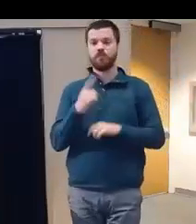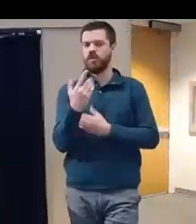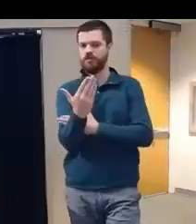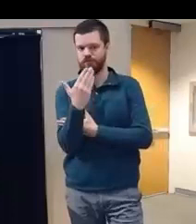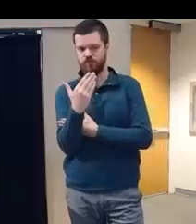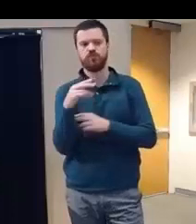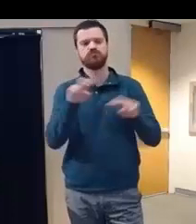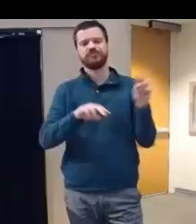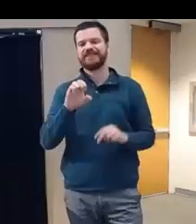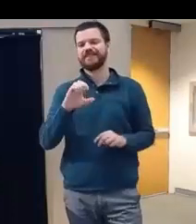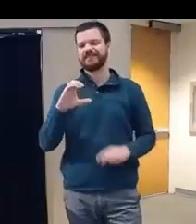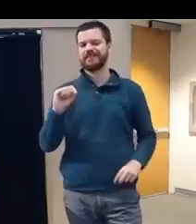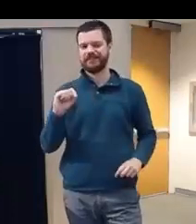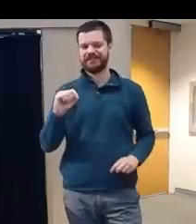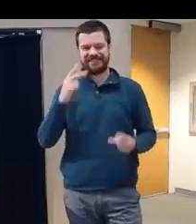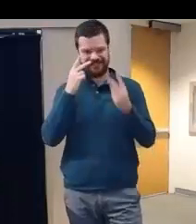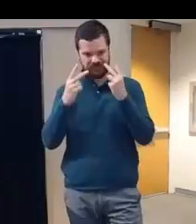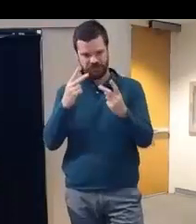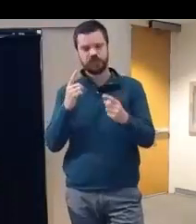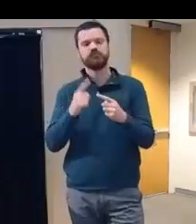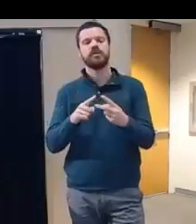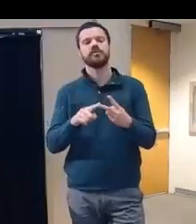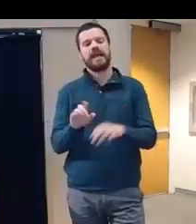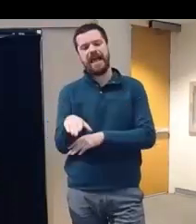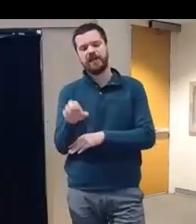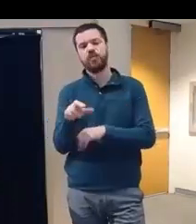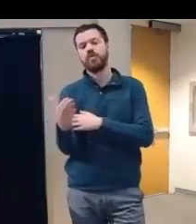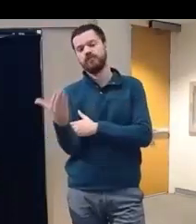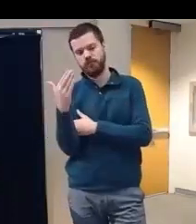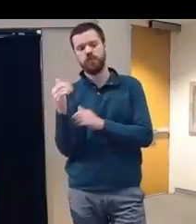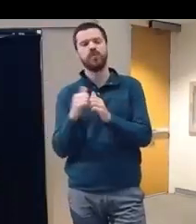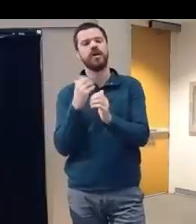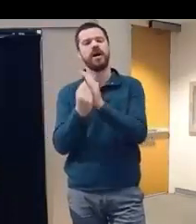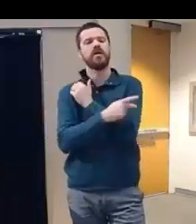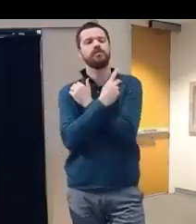observe what that looks like in an afternoon or a morning in Outpatient Clinic too to see what